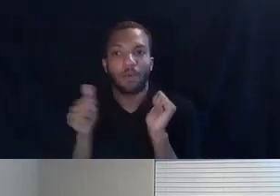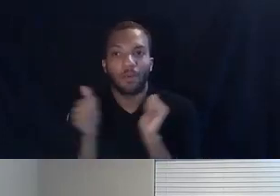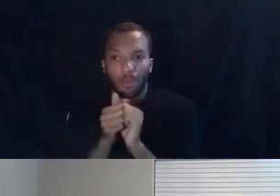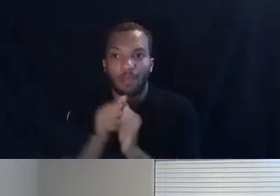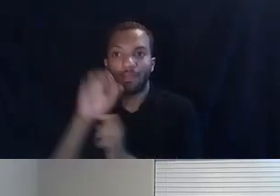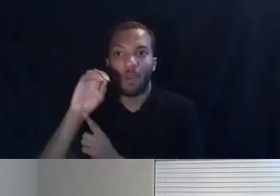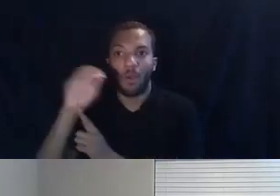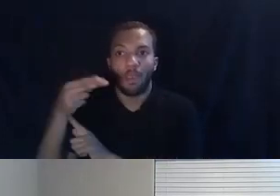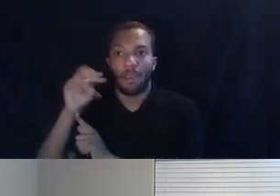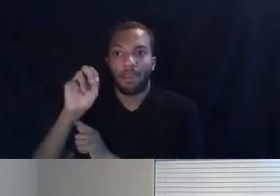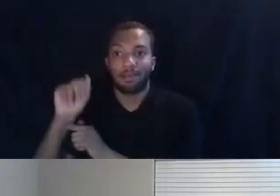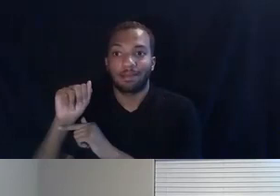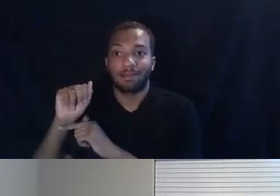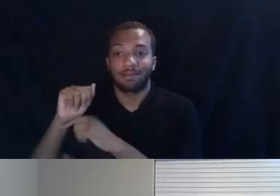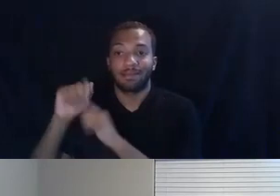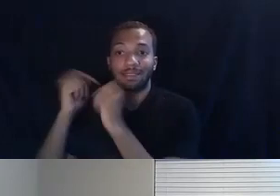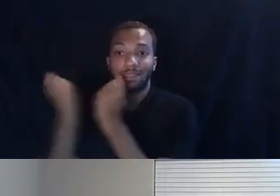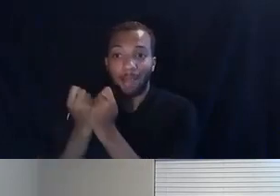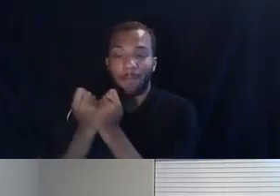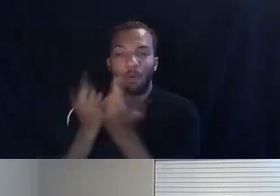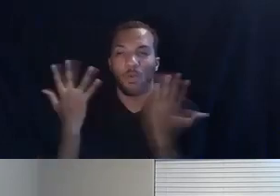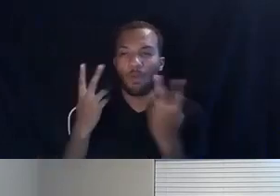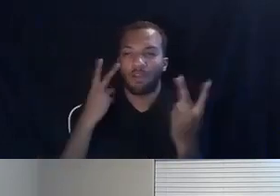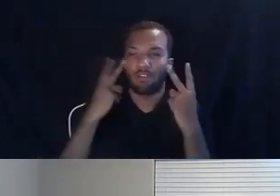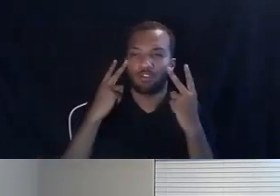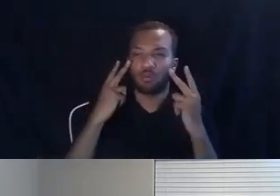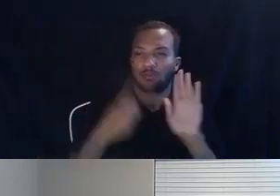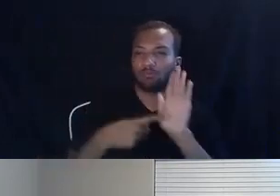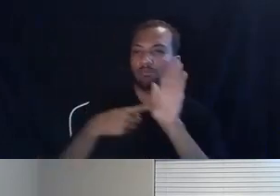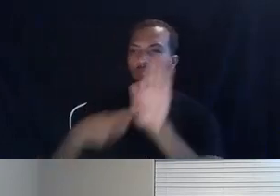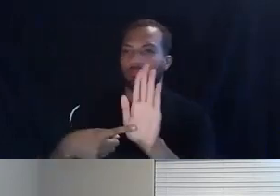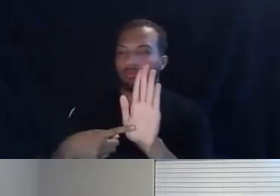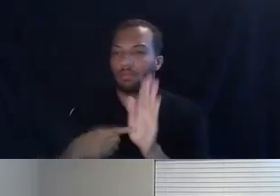a visual that really helps understand kind of the Health Share structure.